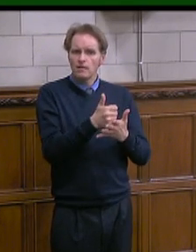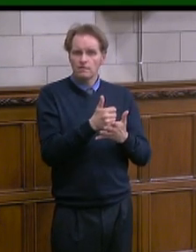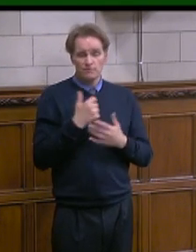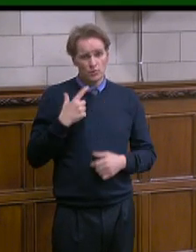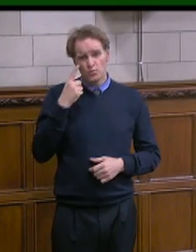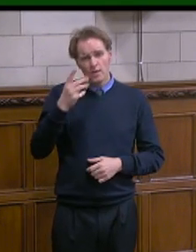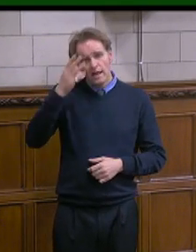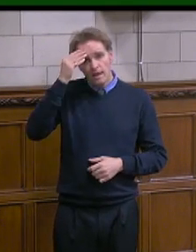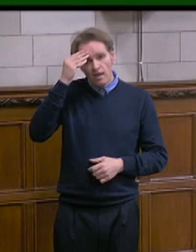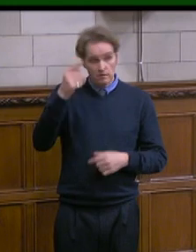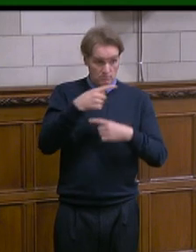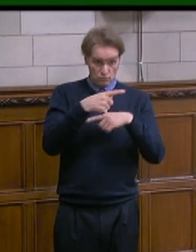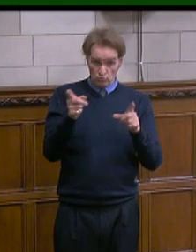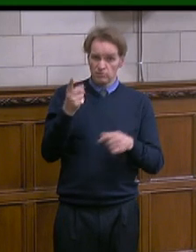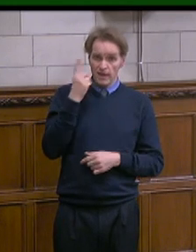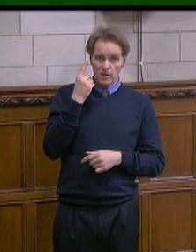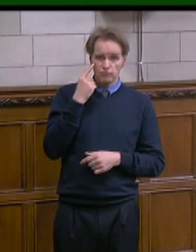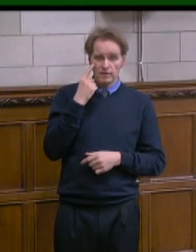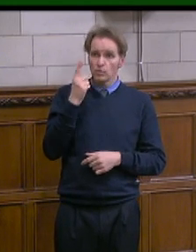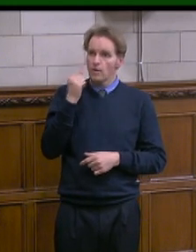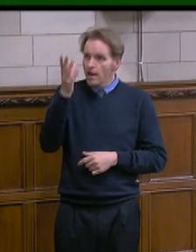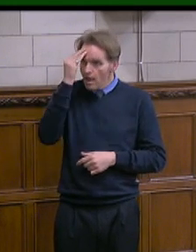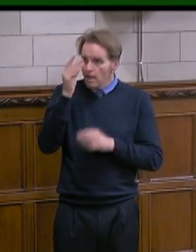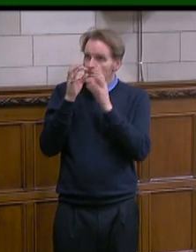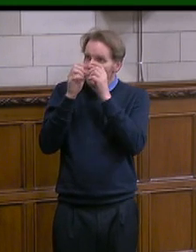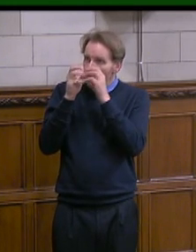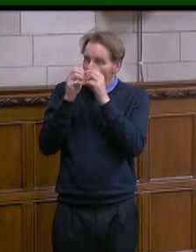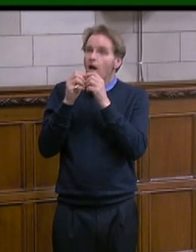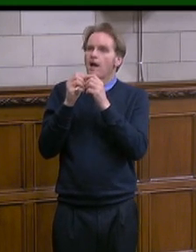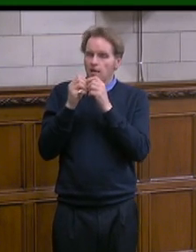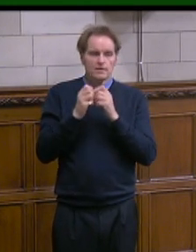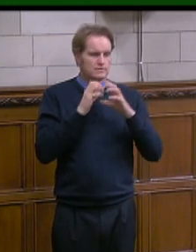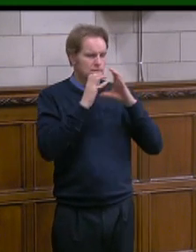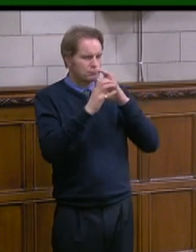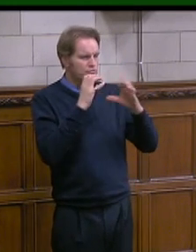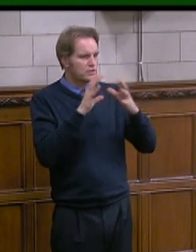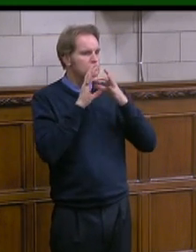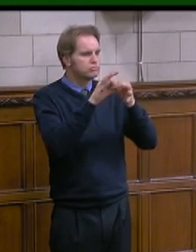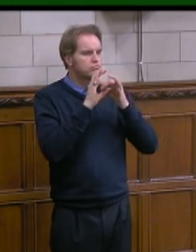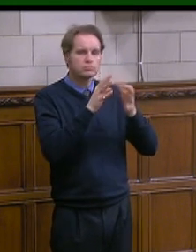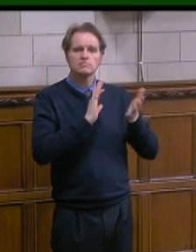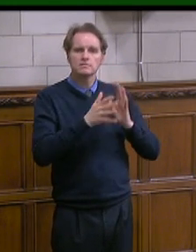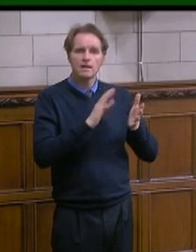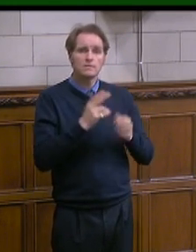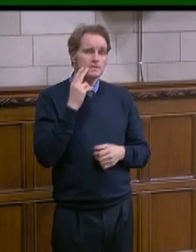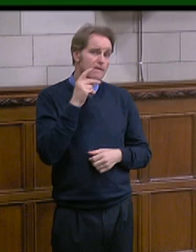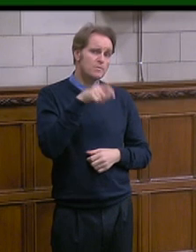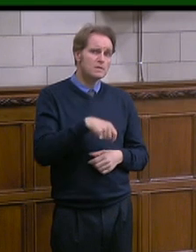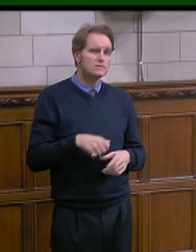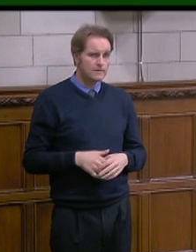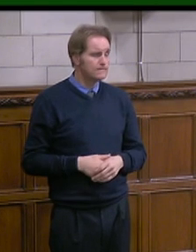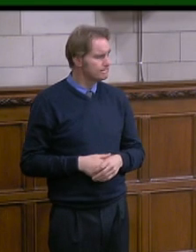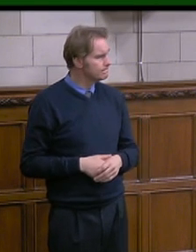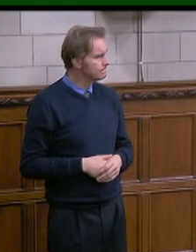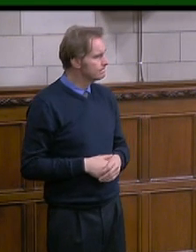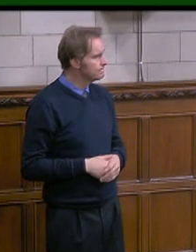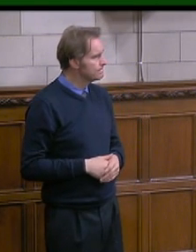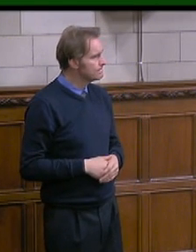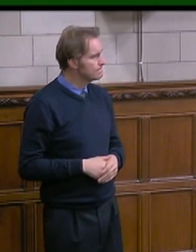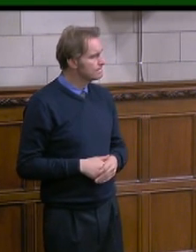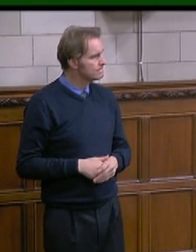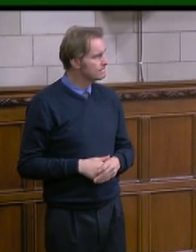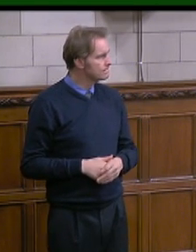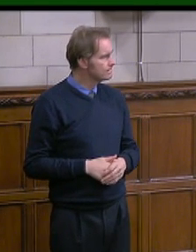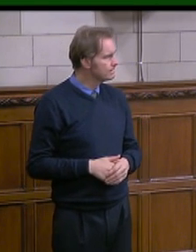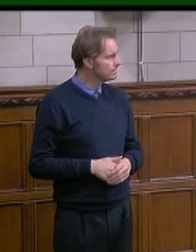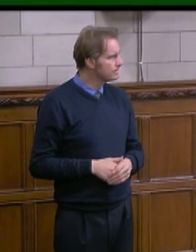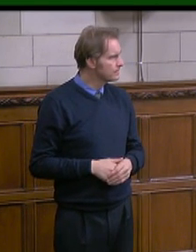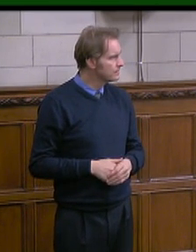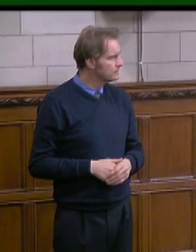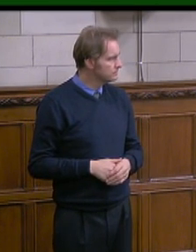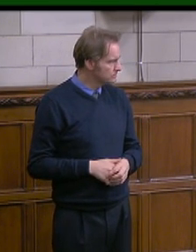A hearing person can learn to bridge that gap with a deaf person, and that is important.